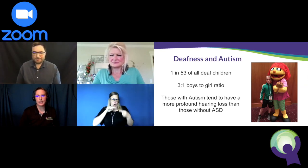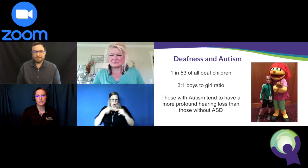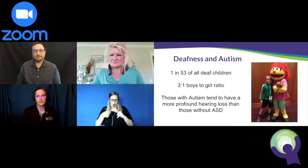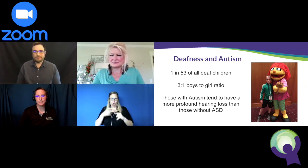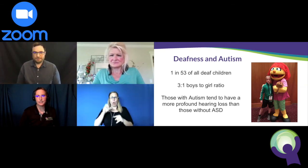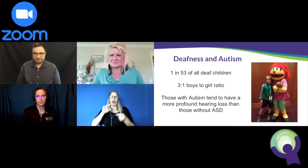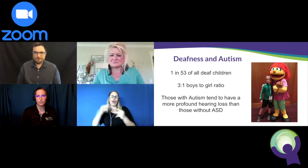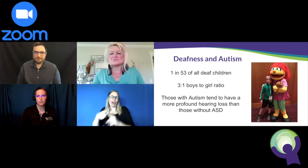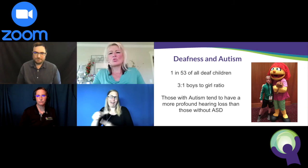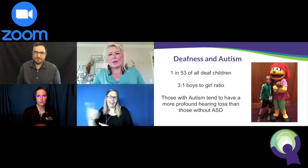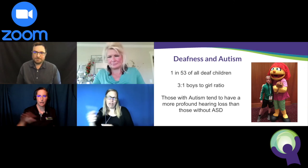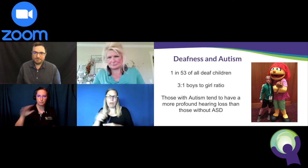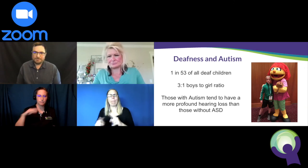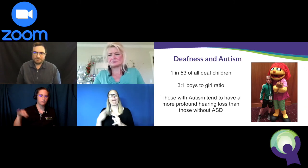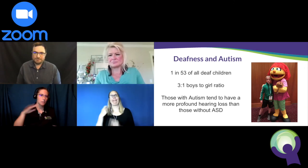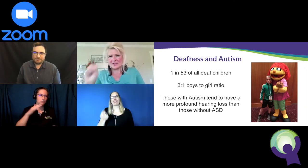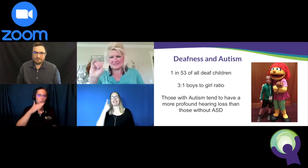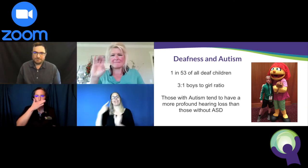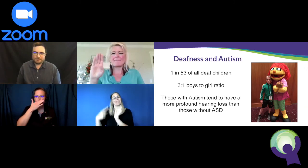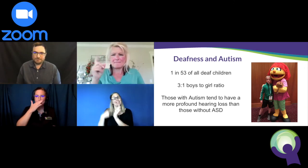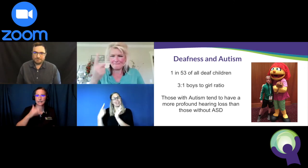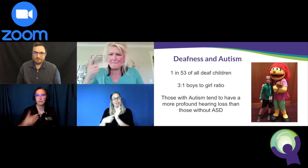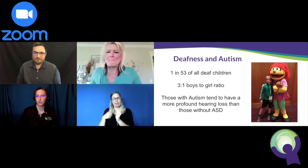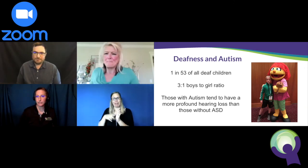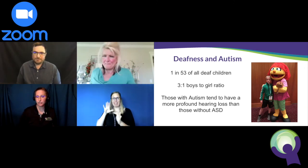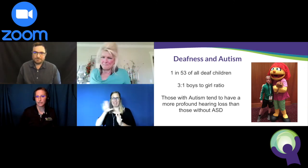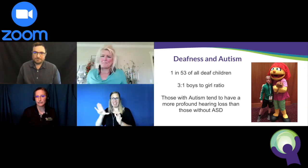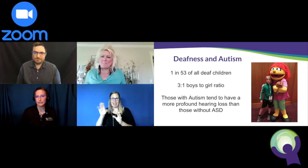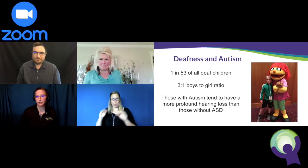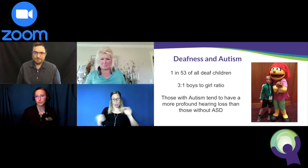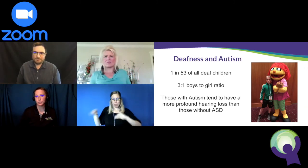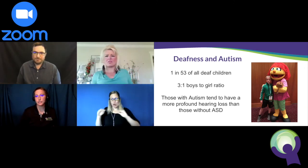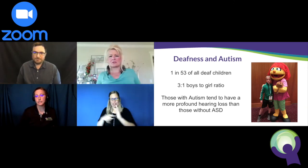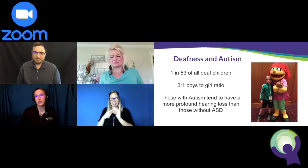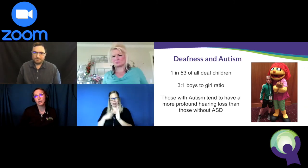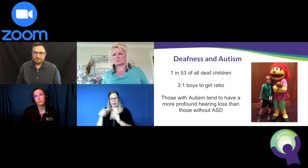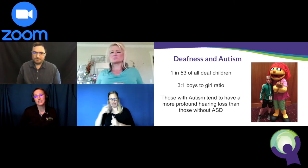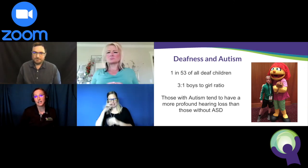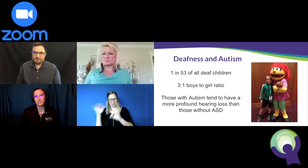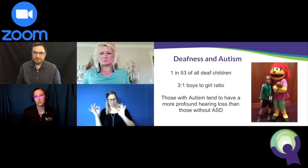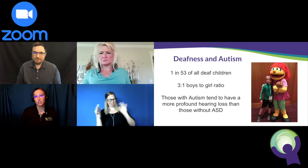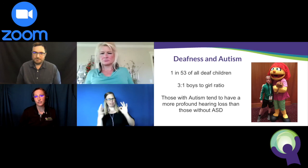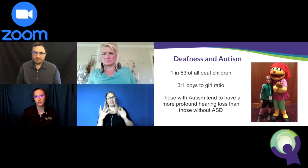sometimes those movements can be very distracting to the other students. But it's also good for the other